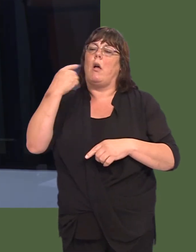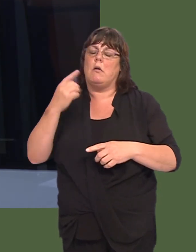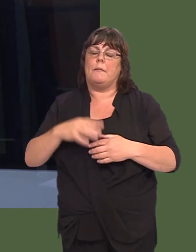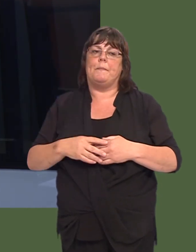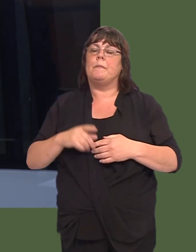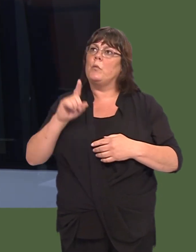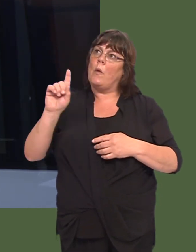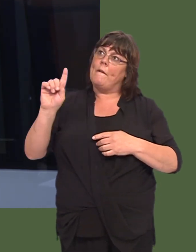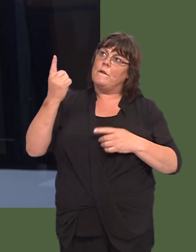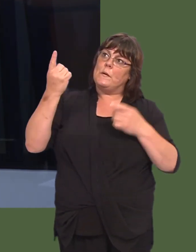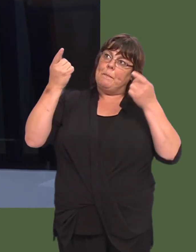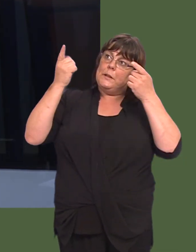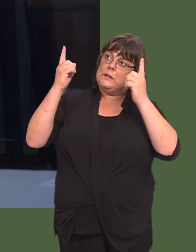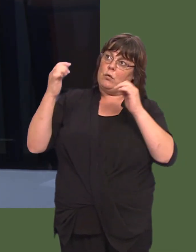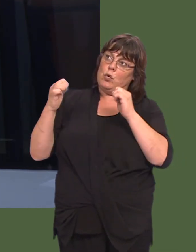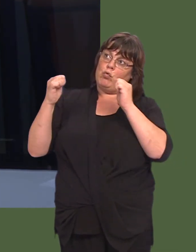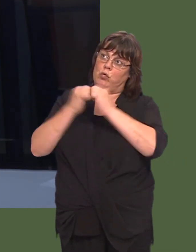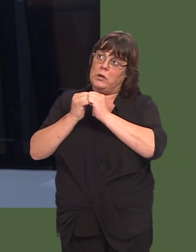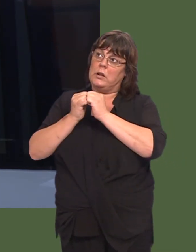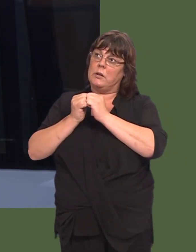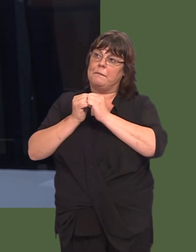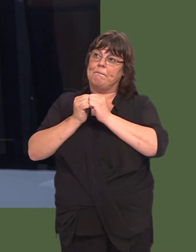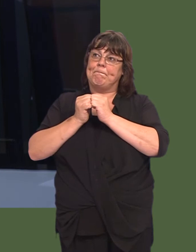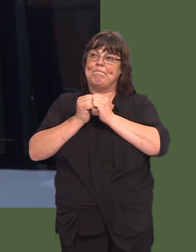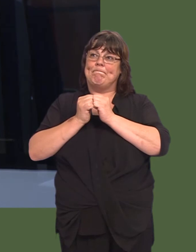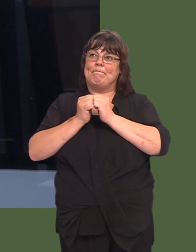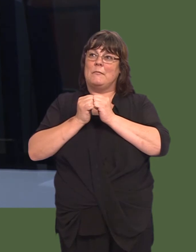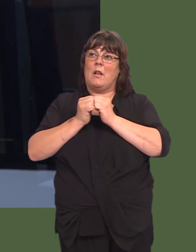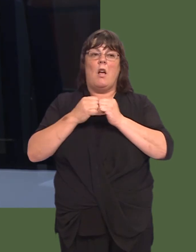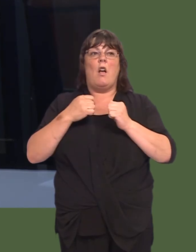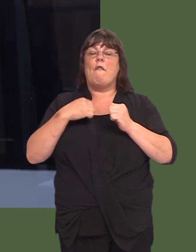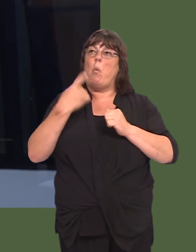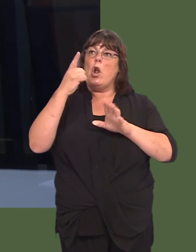Steffan Lewis: Does the First Minister agree with me that it is unacceptable to dither